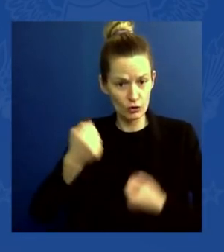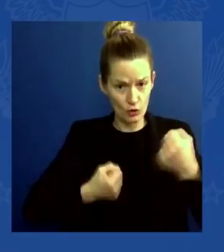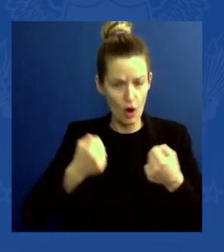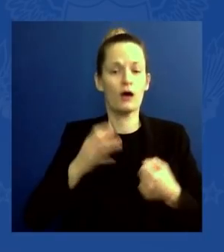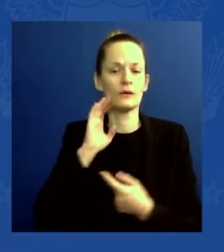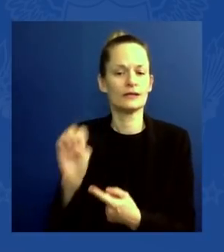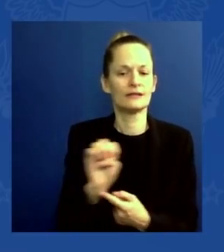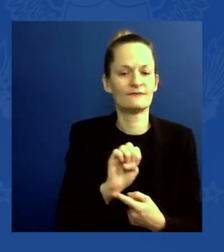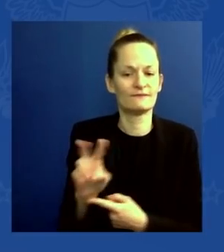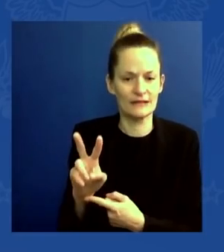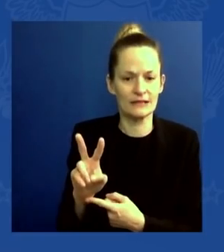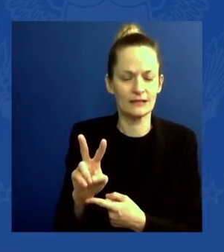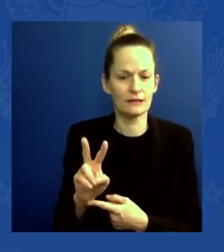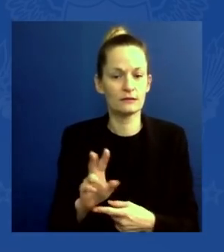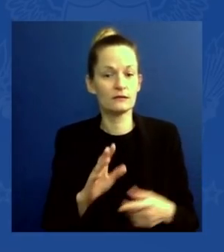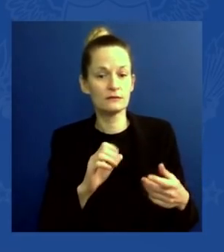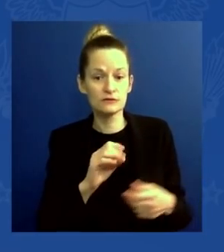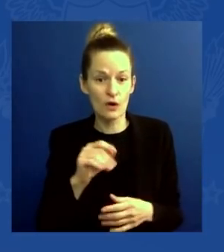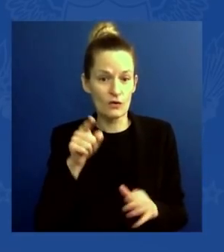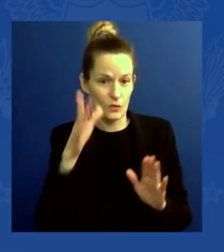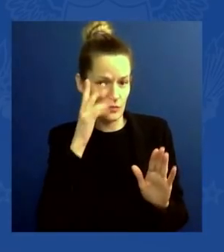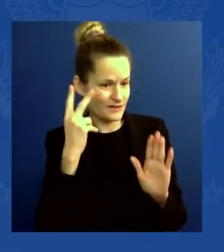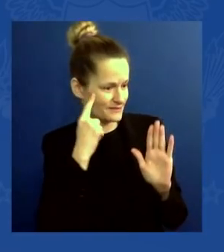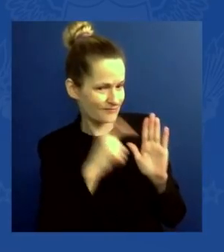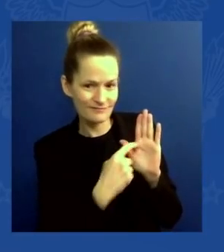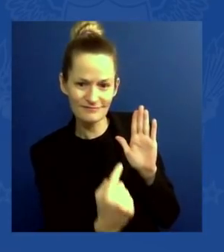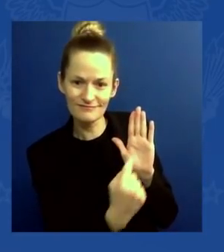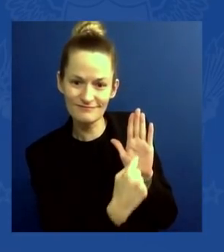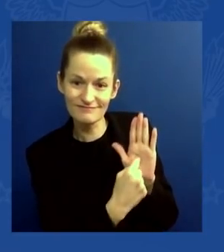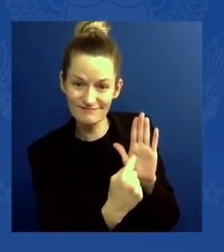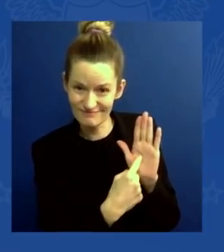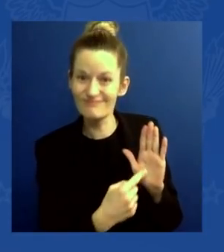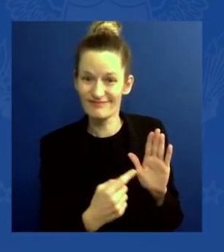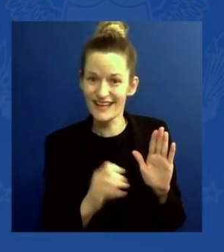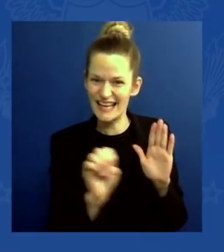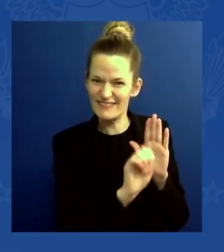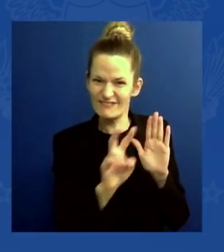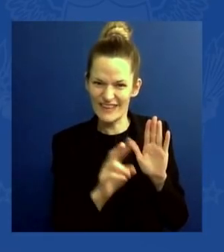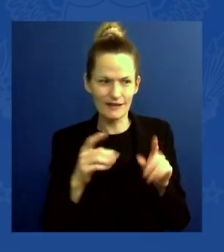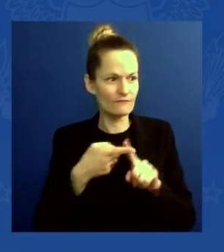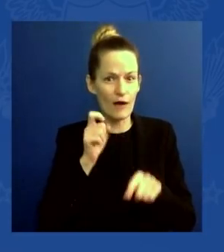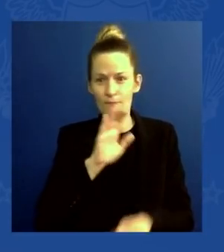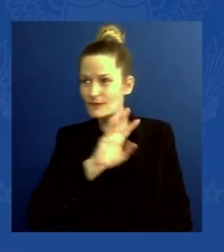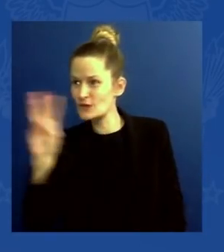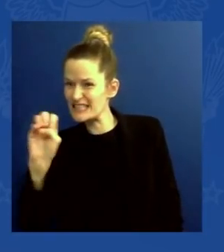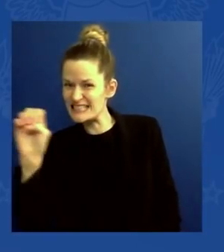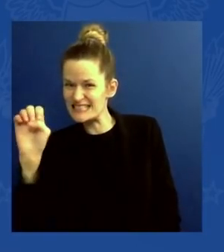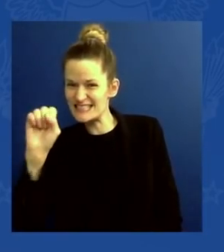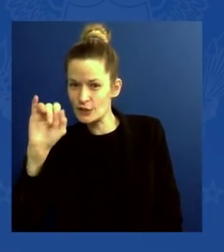It will get America off the sidelines on manufacturing -- manufacturing of solar panels, wind turbines,